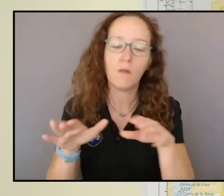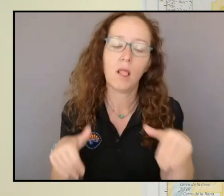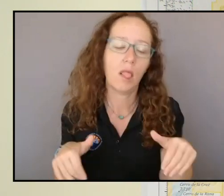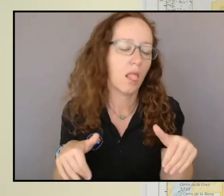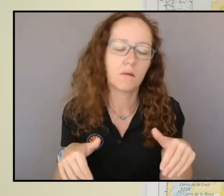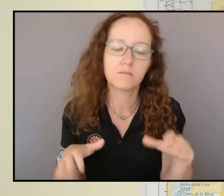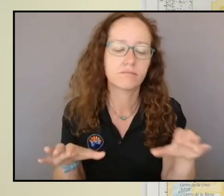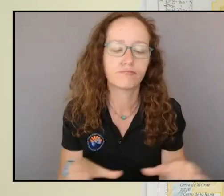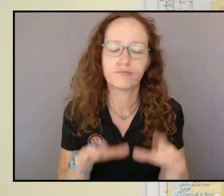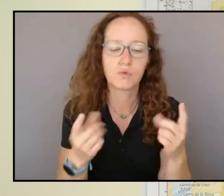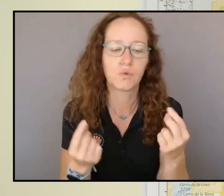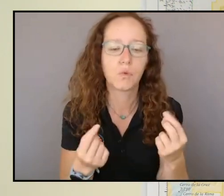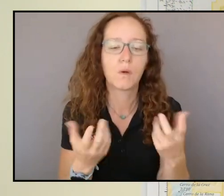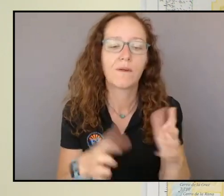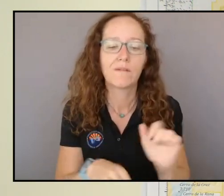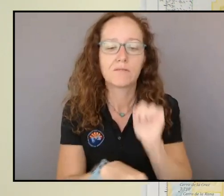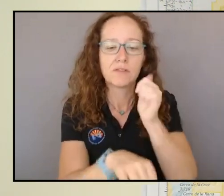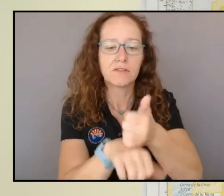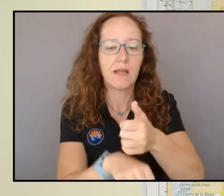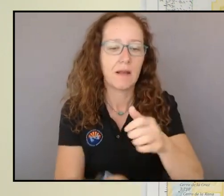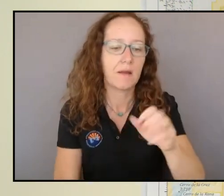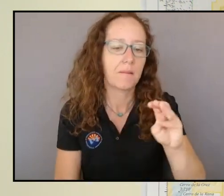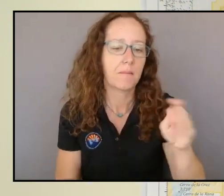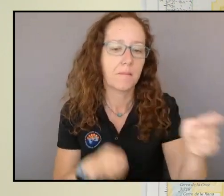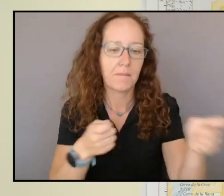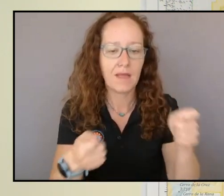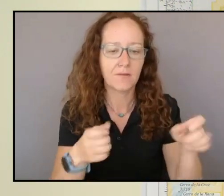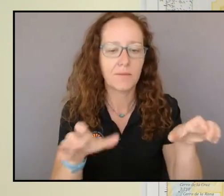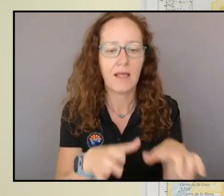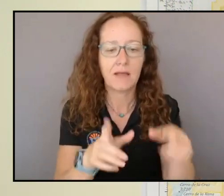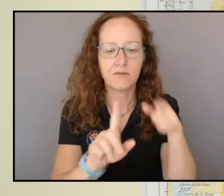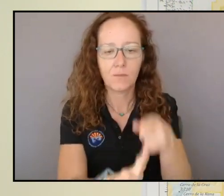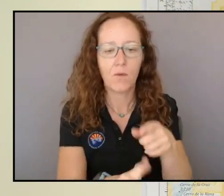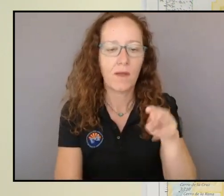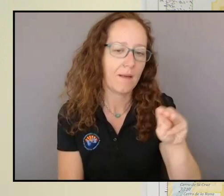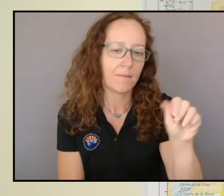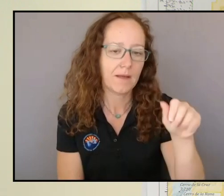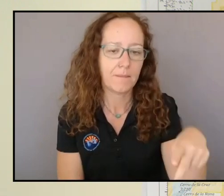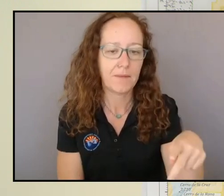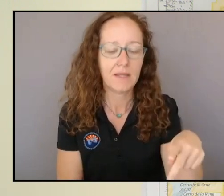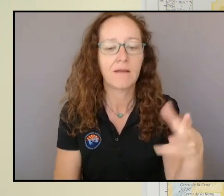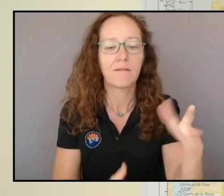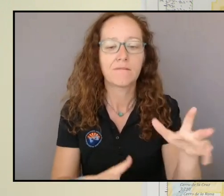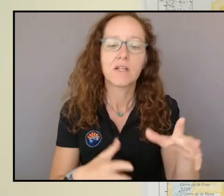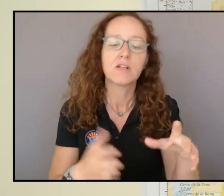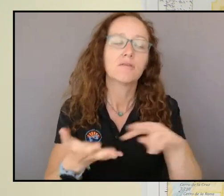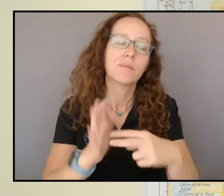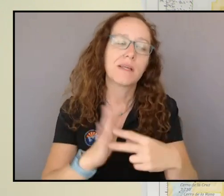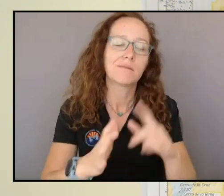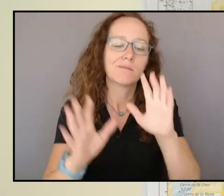basically, a line that if the fire crosses over that line, we recommend closure of the 518. And then we'll begin